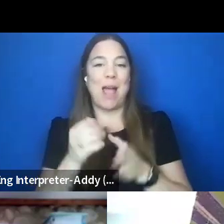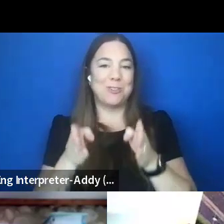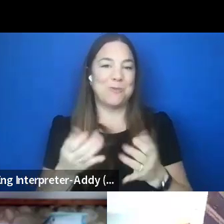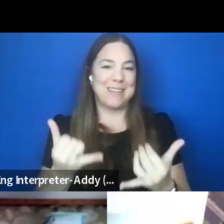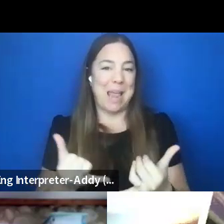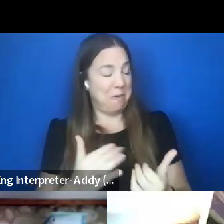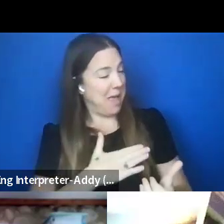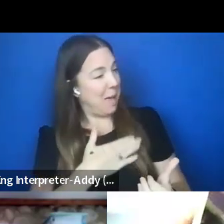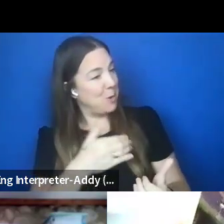Adeleigh Belyeu: Yeah.